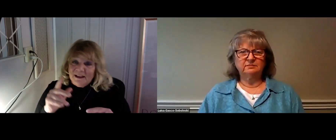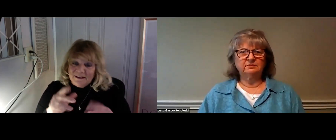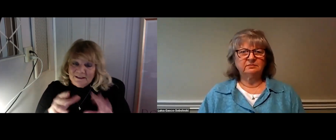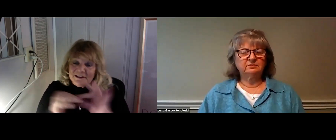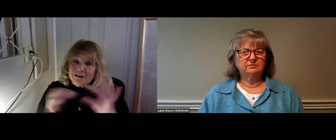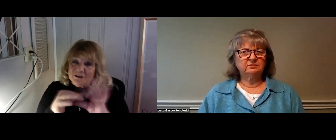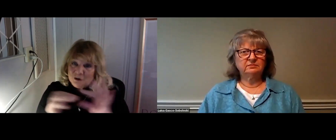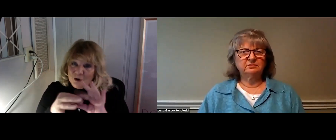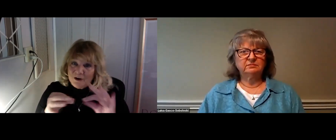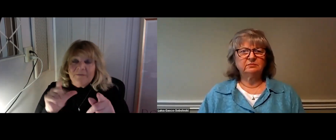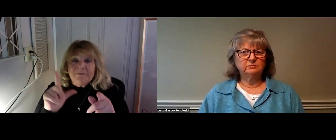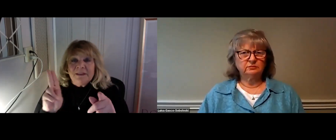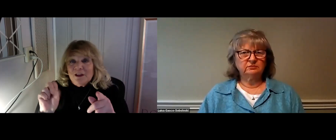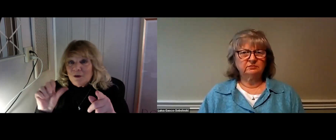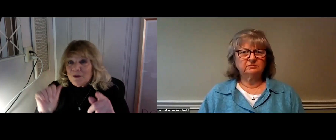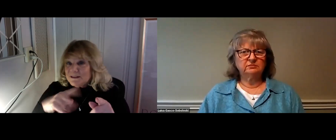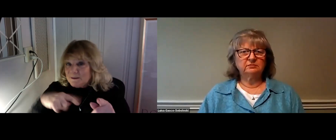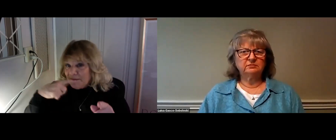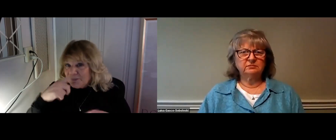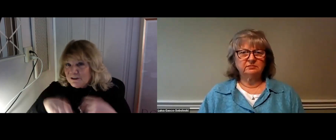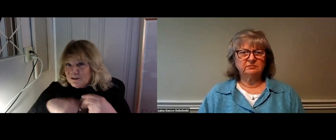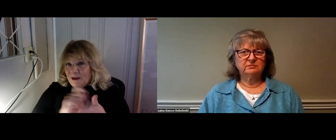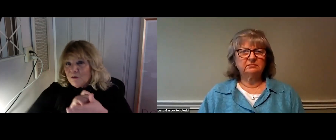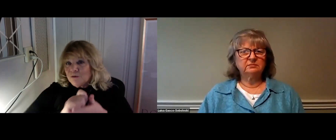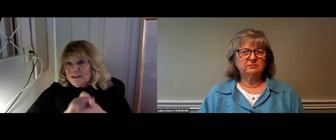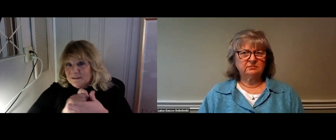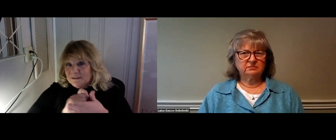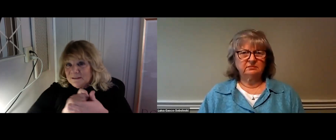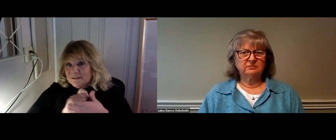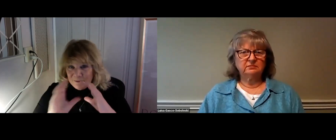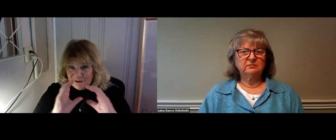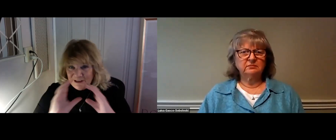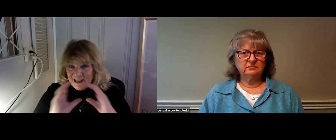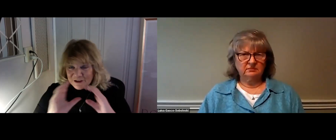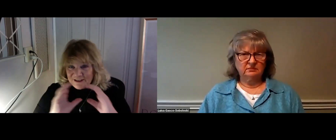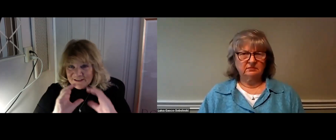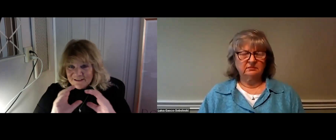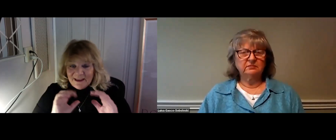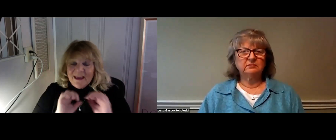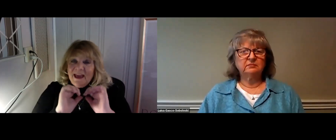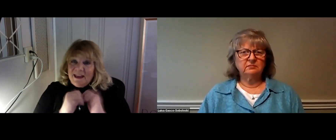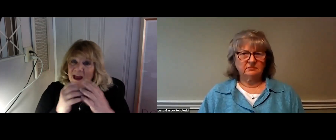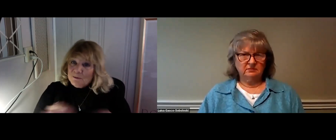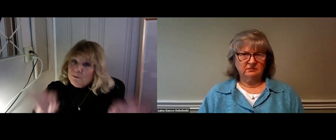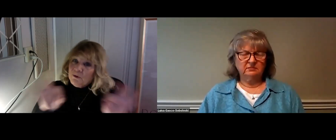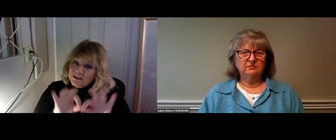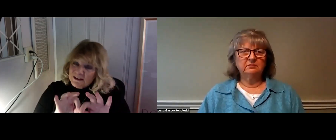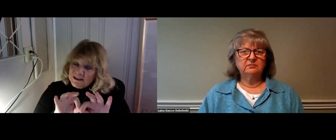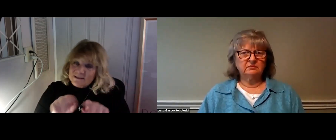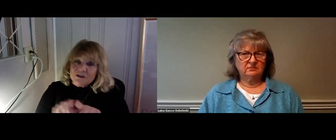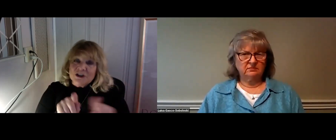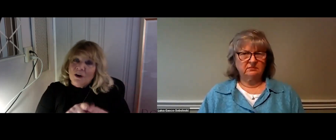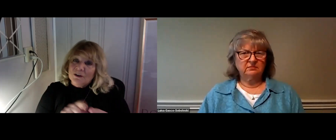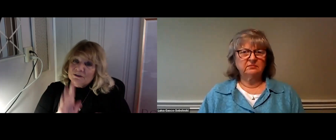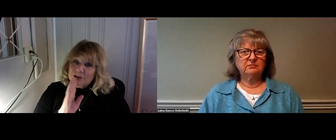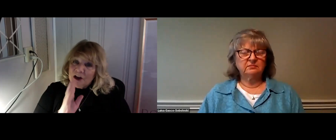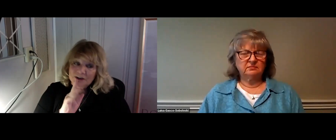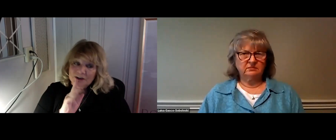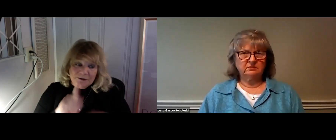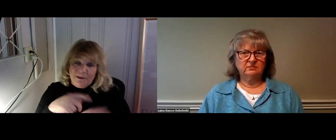little story. Luisa mentioned about written communication and how important it is and she also talked to you about